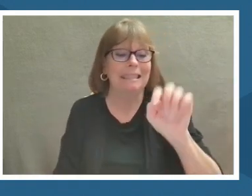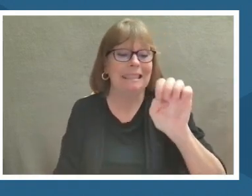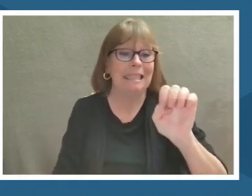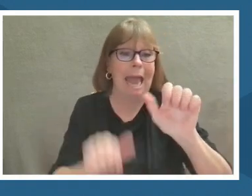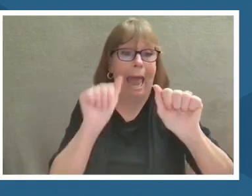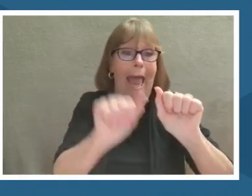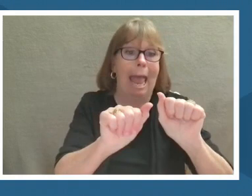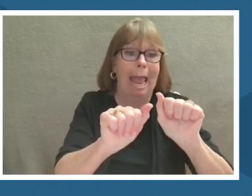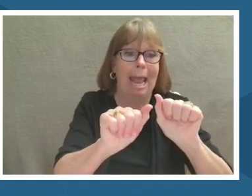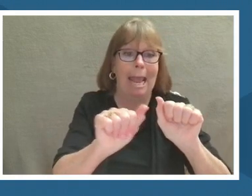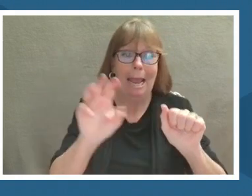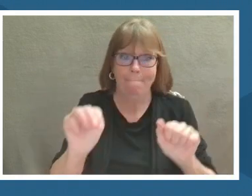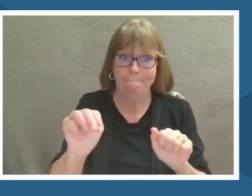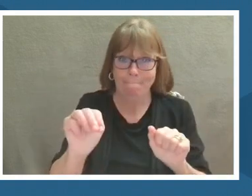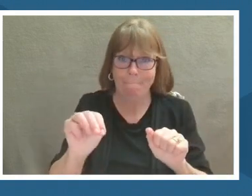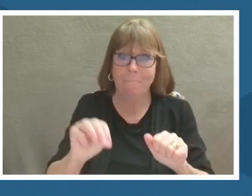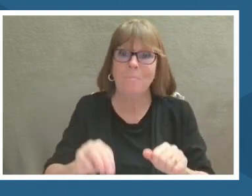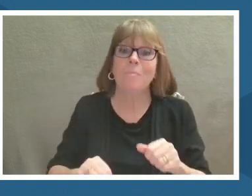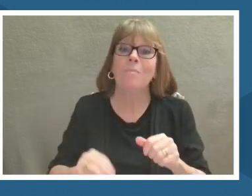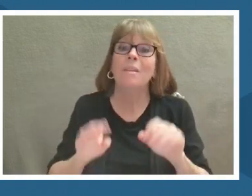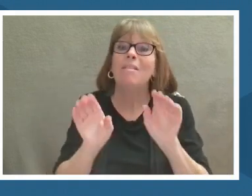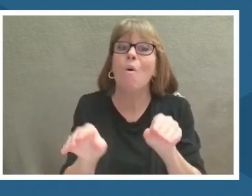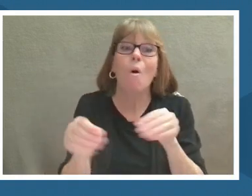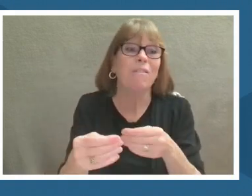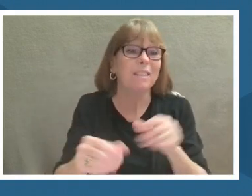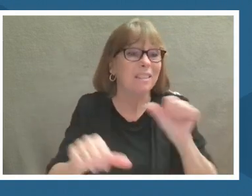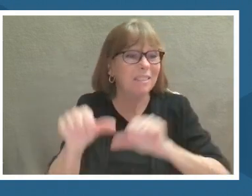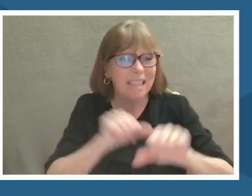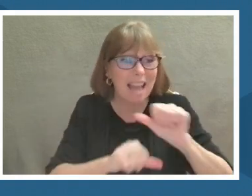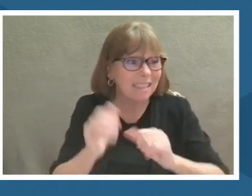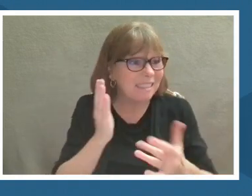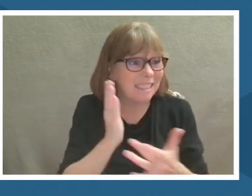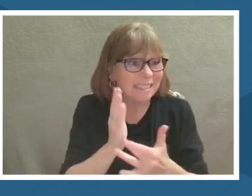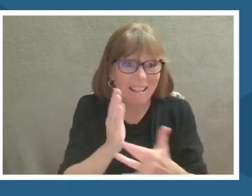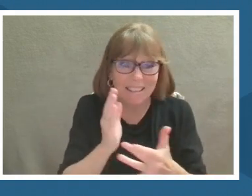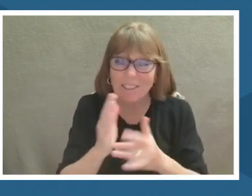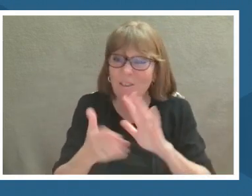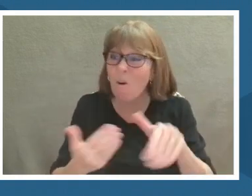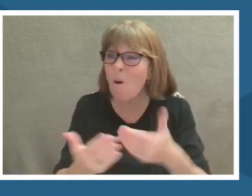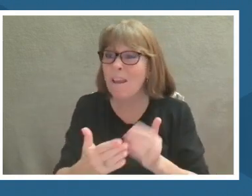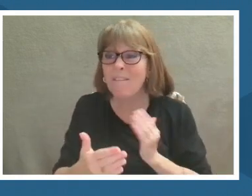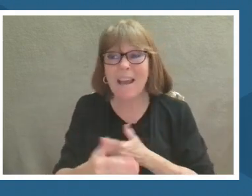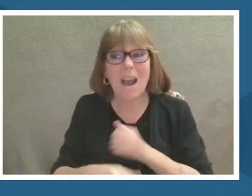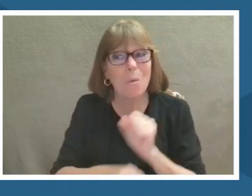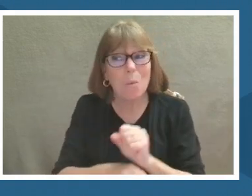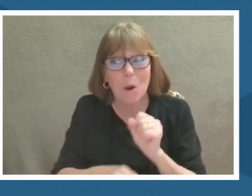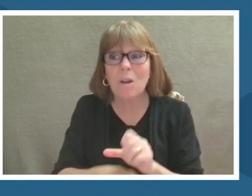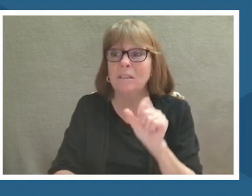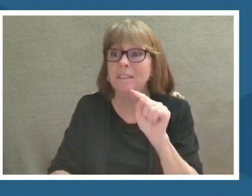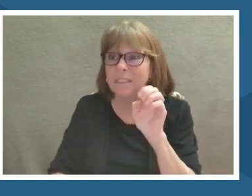the office of science and technology policy and all the work we do we tend to